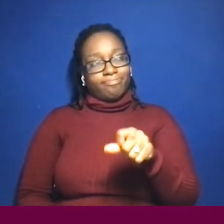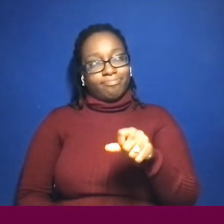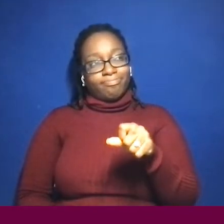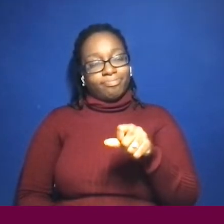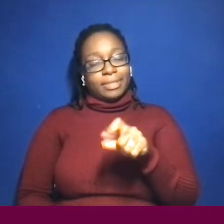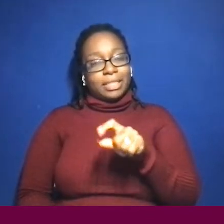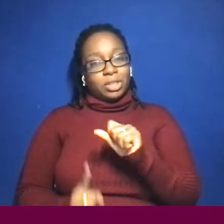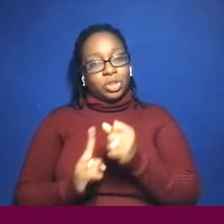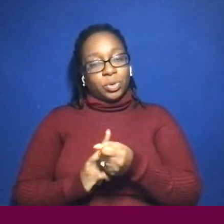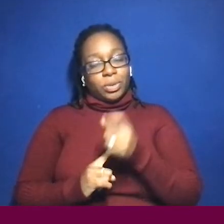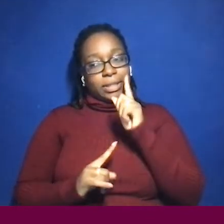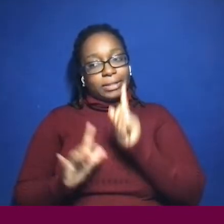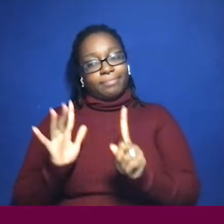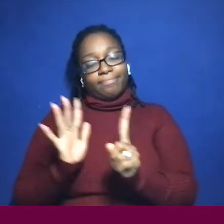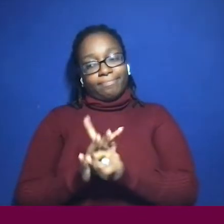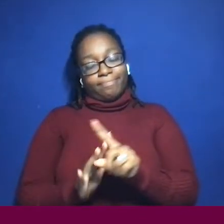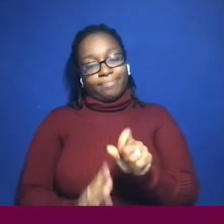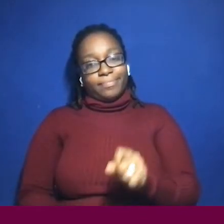situation raised. Marcie Roth: